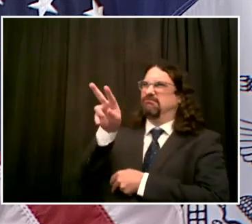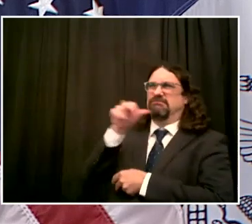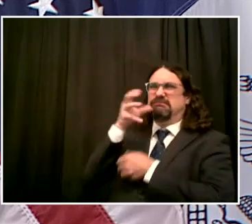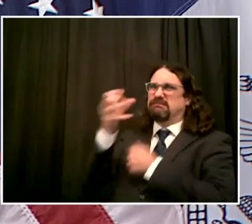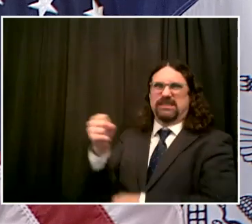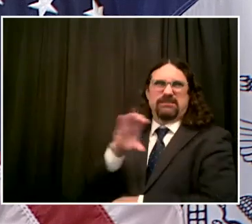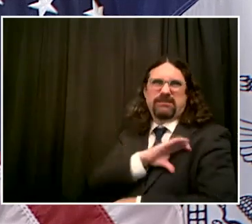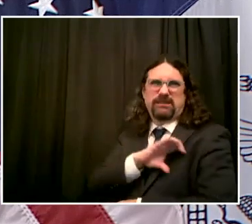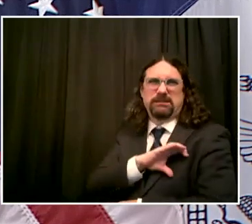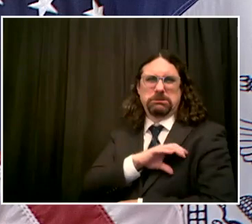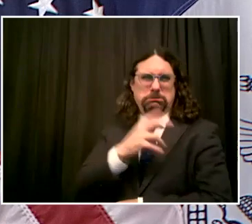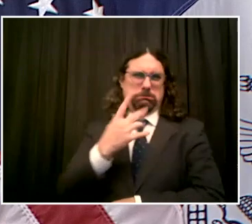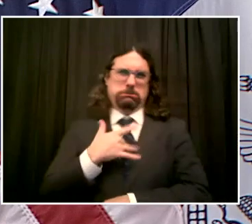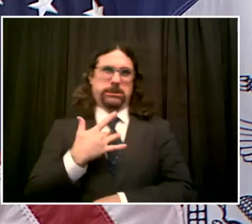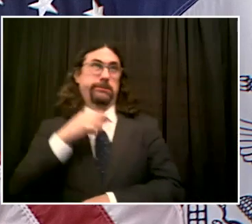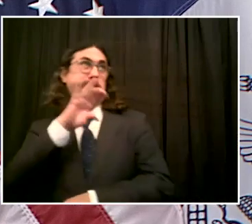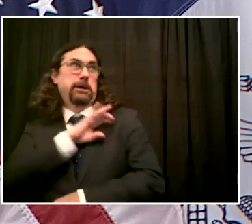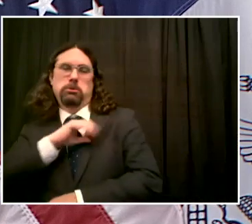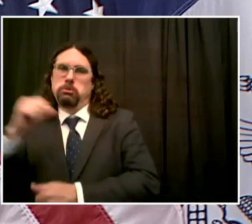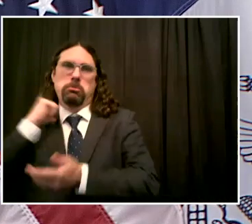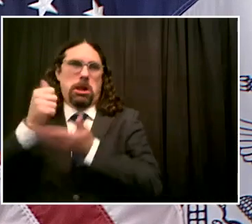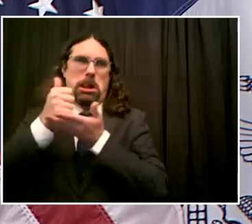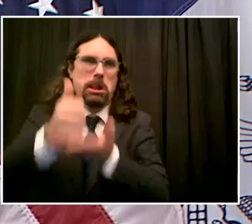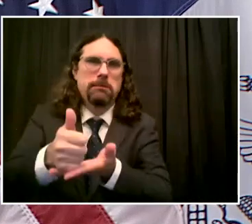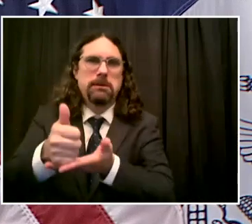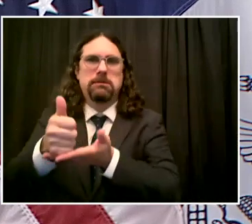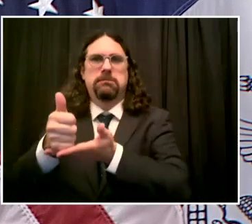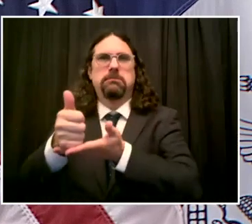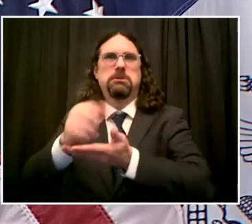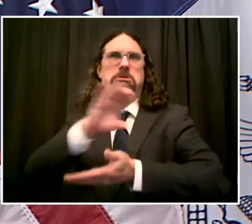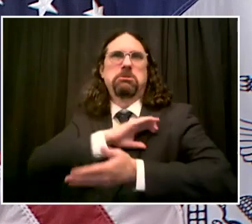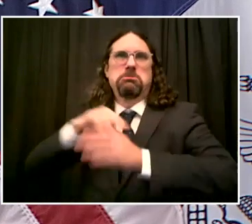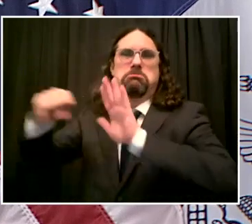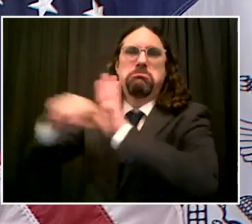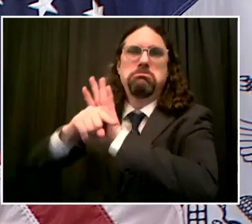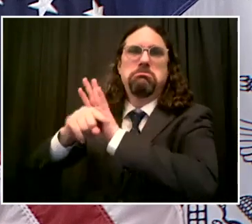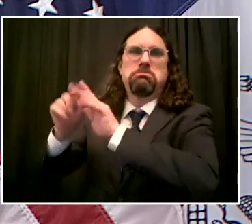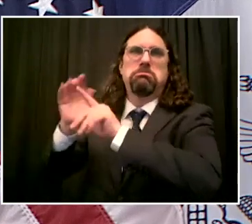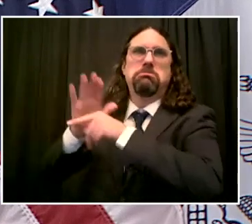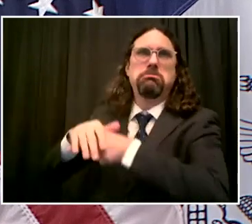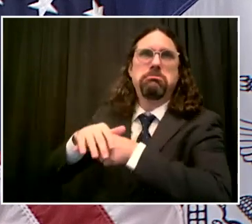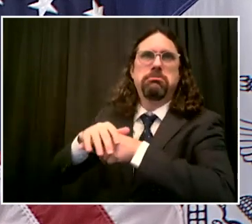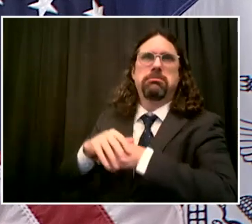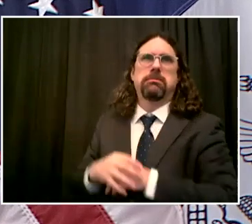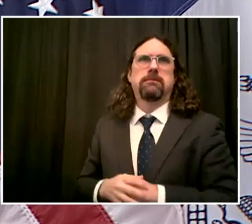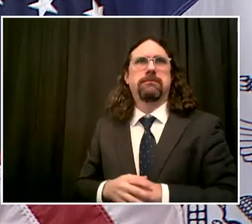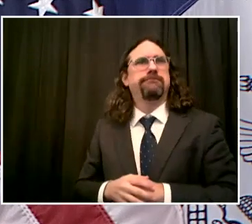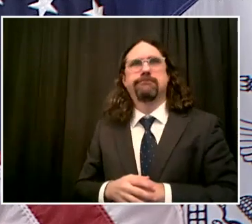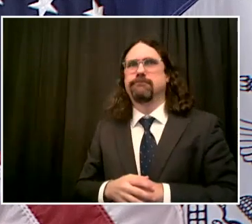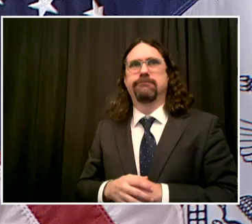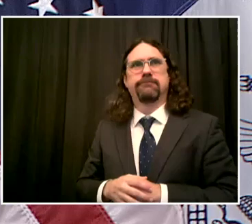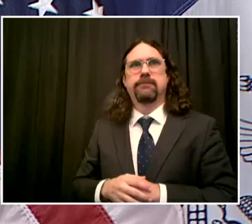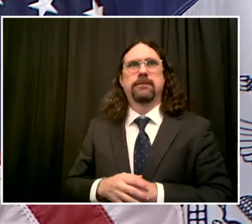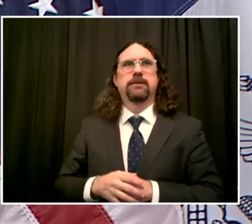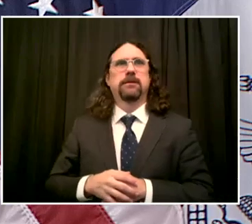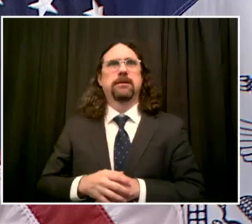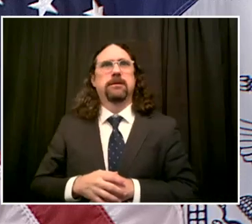THEY DON'T BELIE EVPEOPLE IN OUR COMMUNITIES, THEY DON'T BELIEVE IN OUR POLICE OFFICERS. TO HL ELWITH ALL